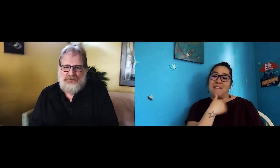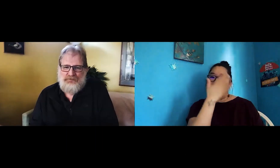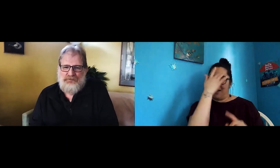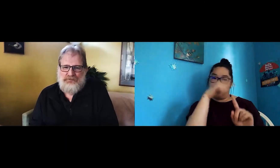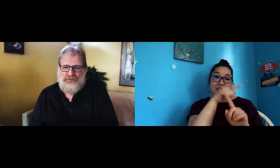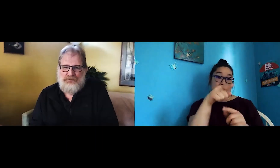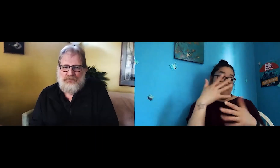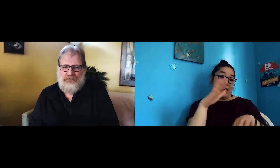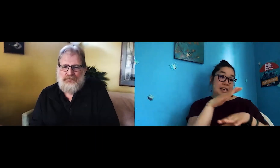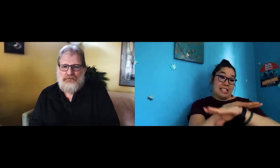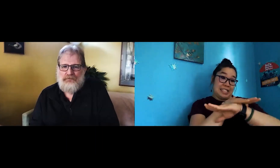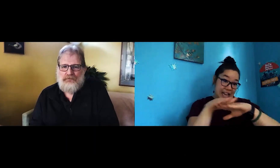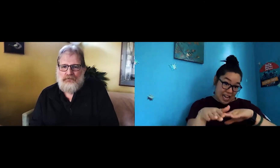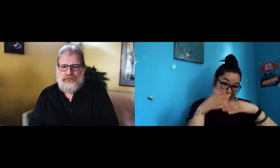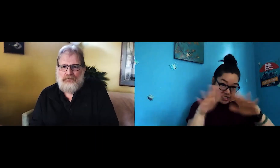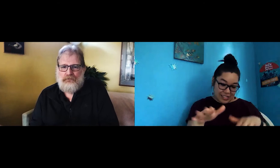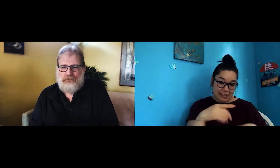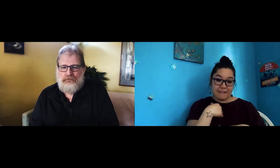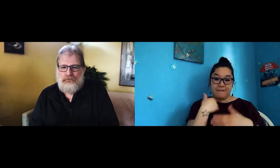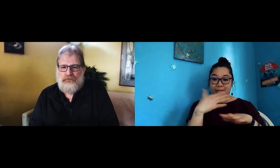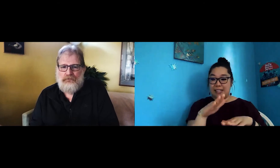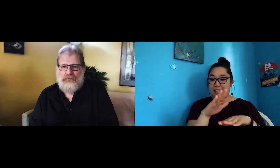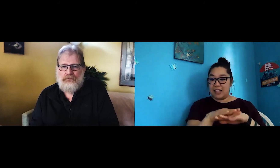I forgot to mention, we’ve discussed your accomplishments on stage